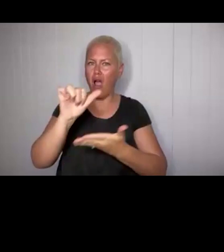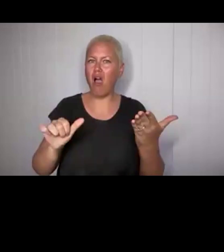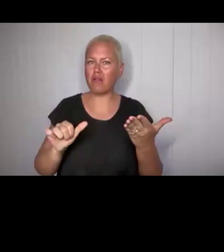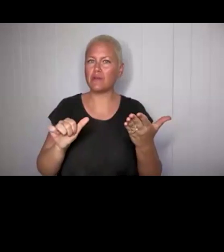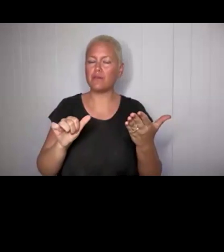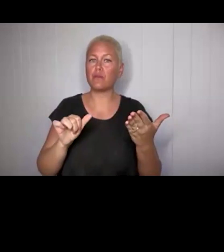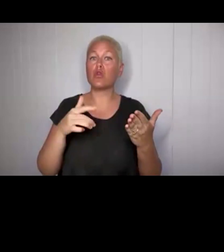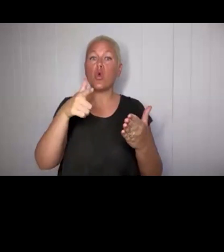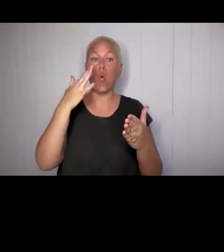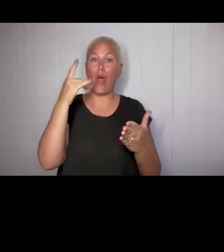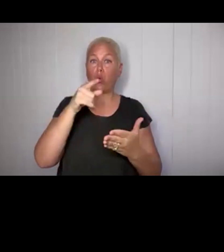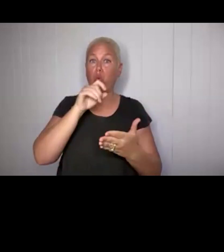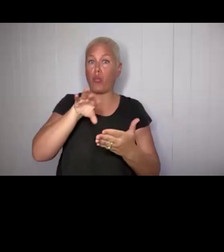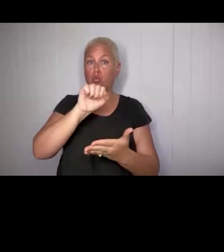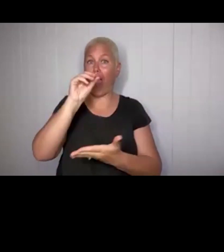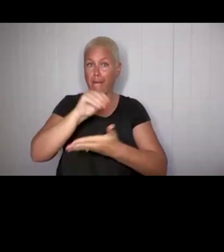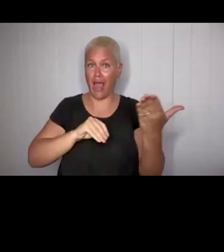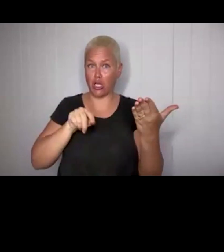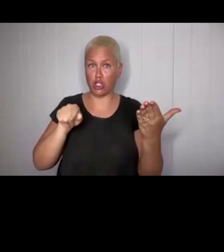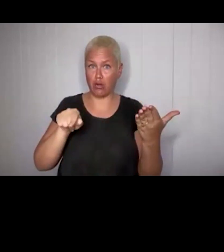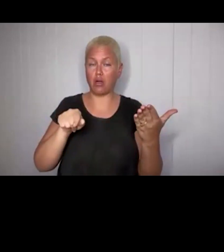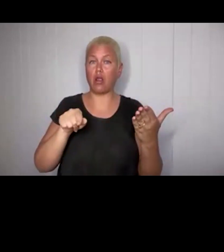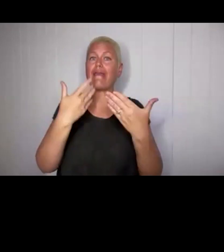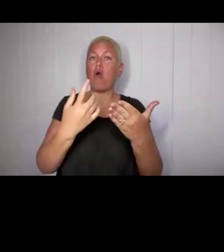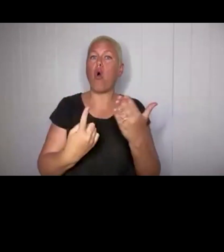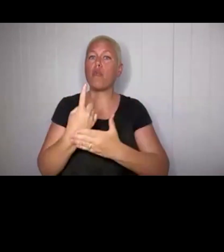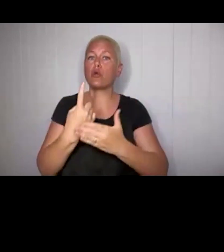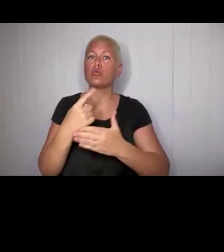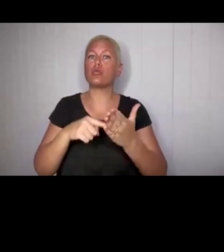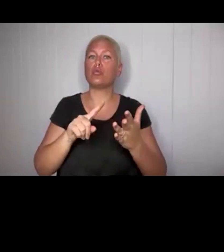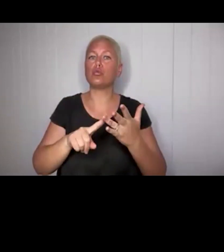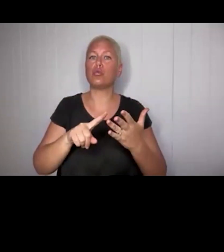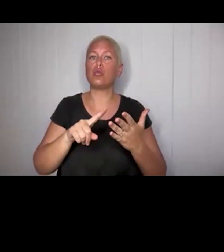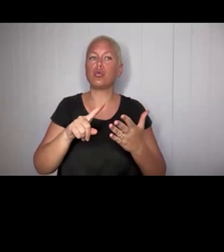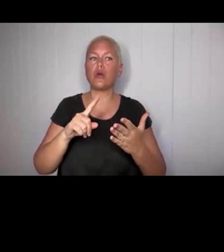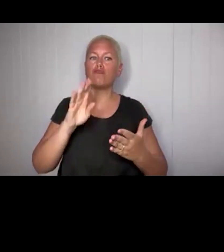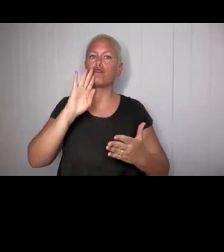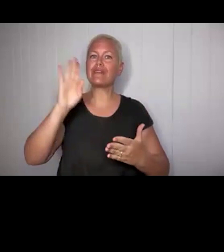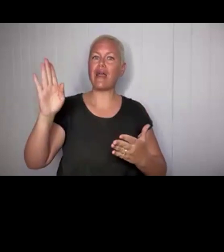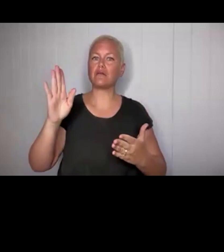in your application, it is an opportunity for you to put forward a concept you feel is really timely